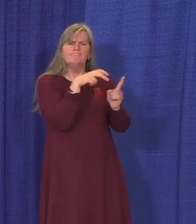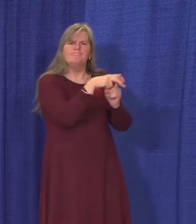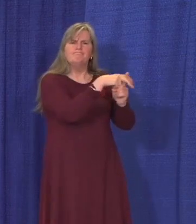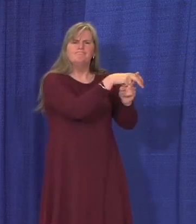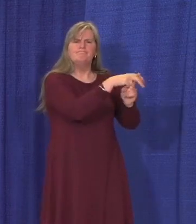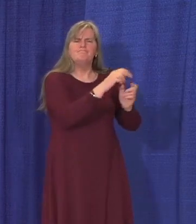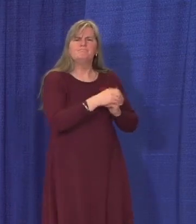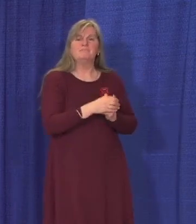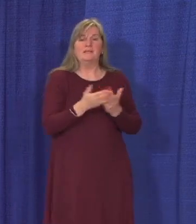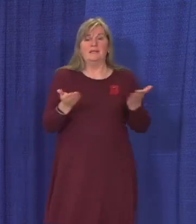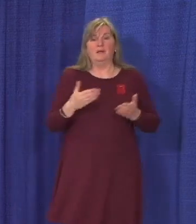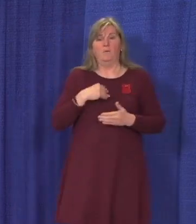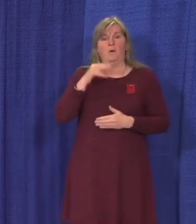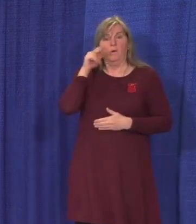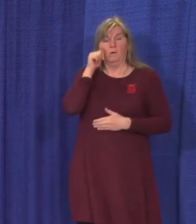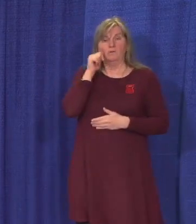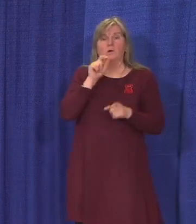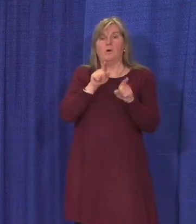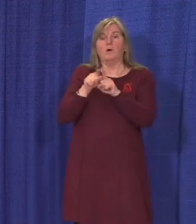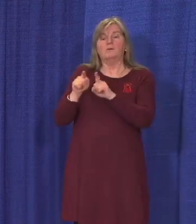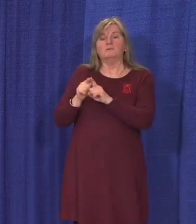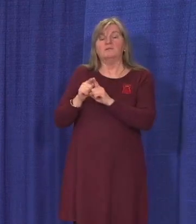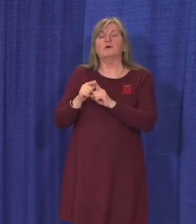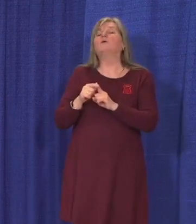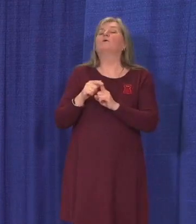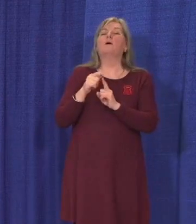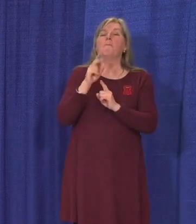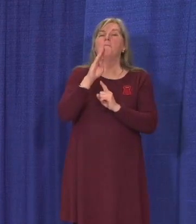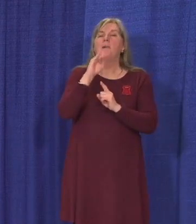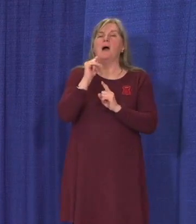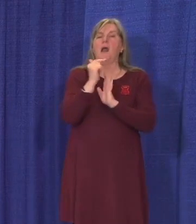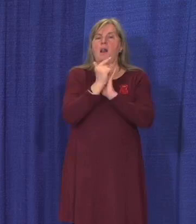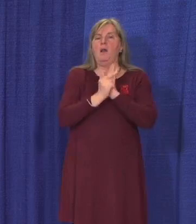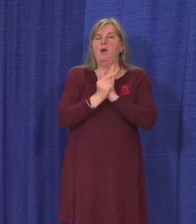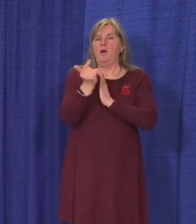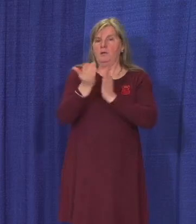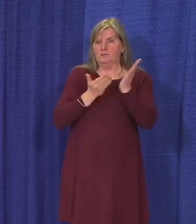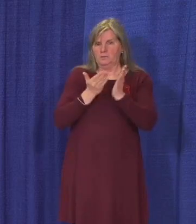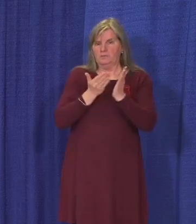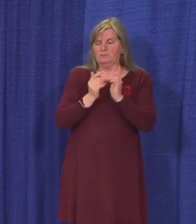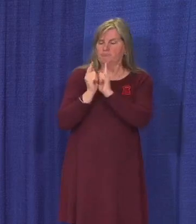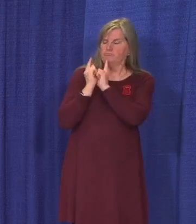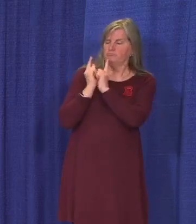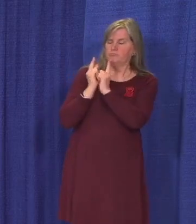investigations unit investigates complaints and infractions including any reports of